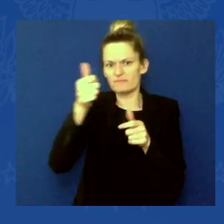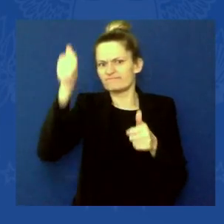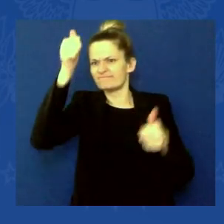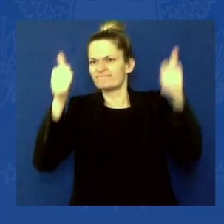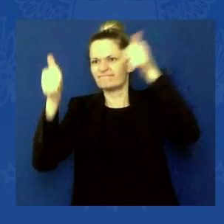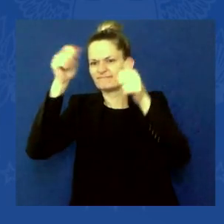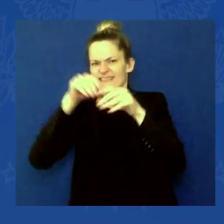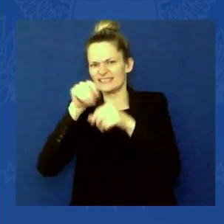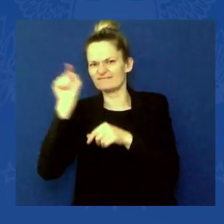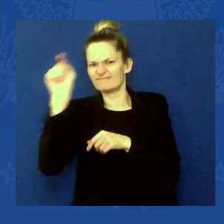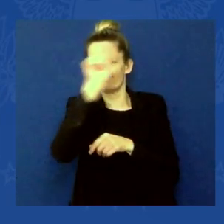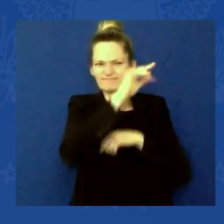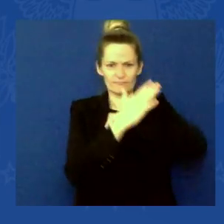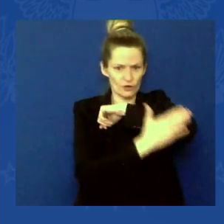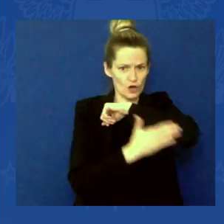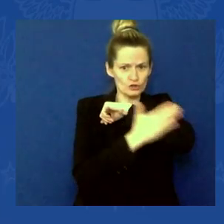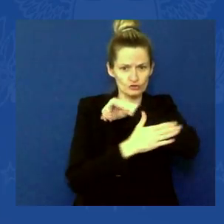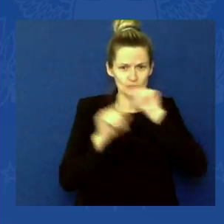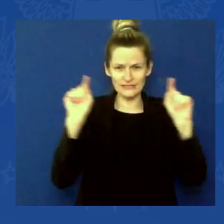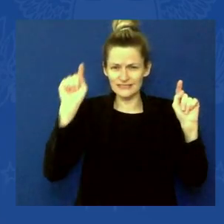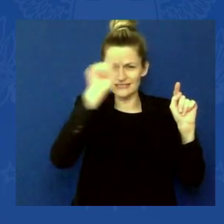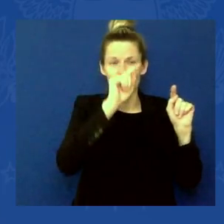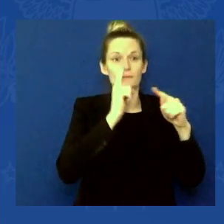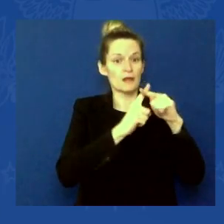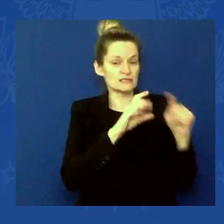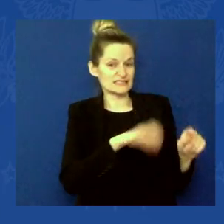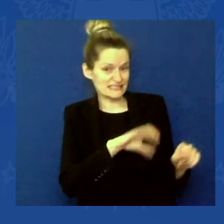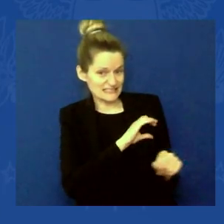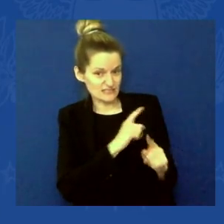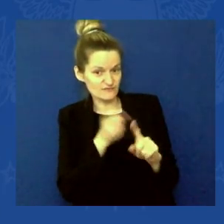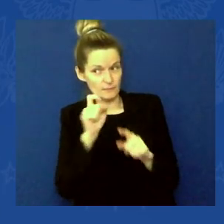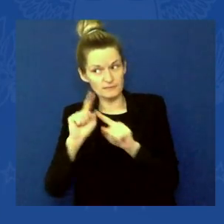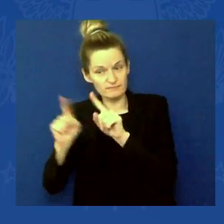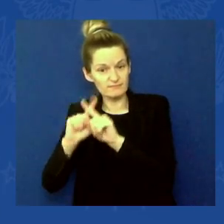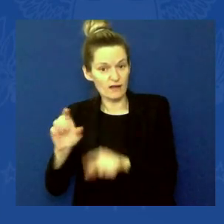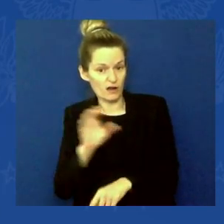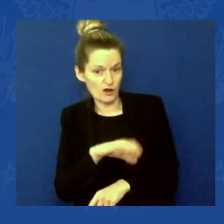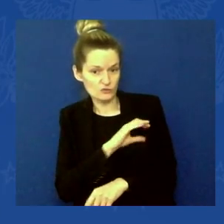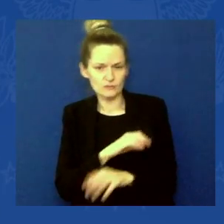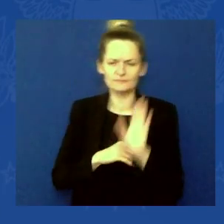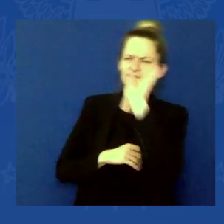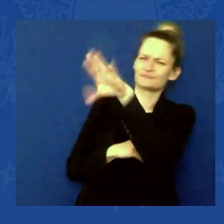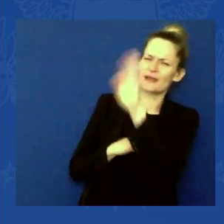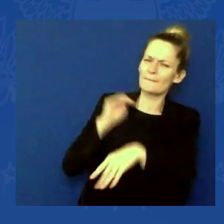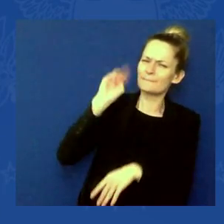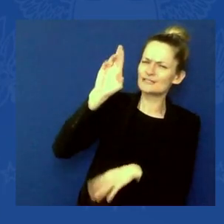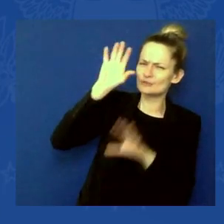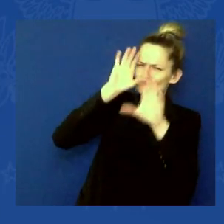and we'll continue to do that. The Press: And, Mr. President, it sounded like that the -- you've extended operations into Kabul,